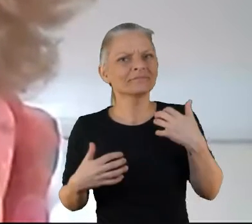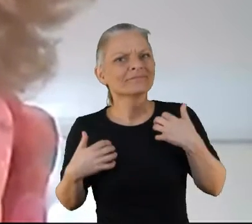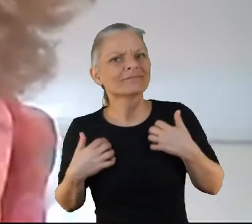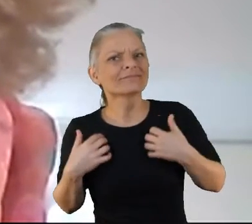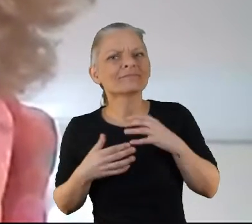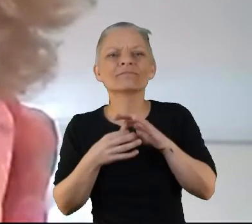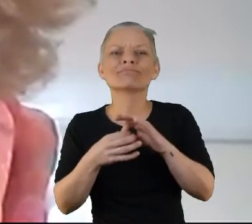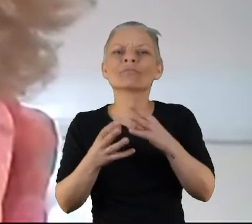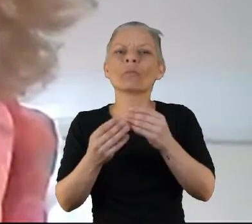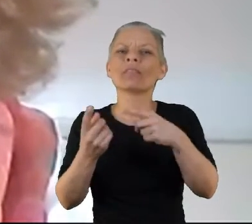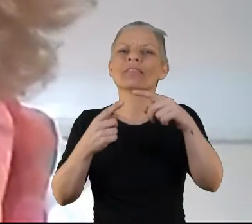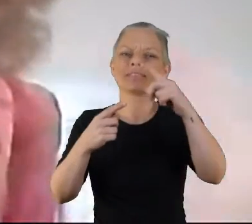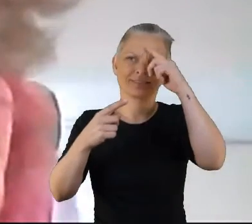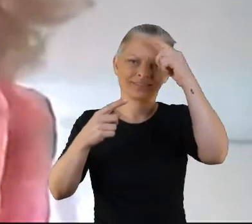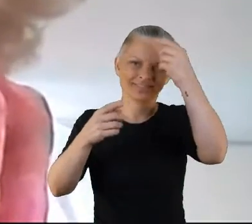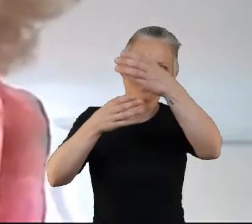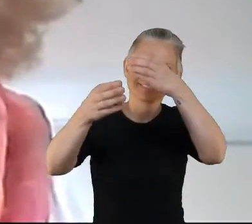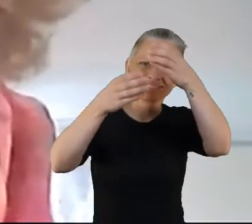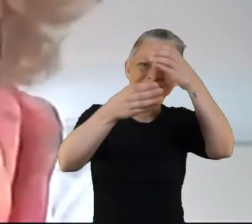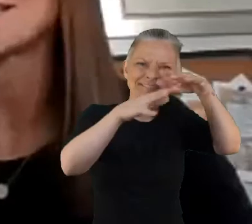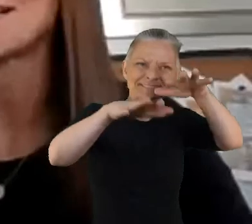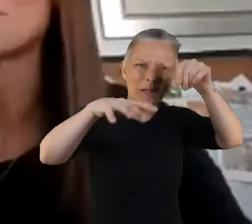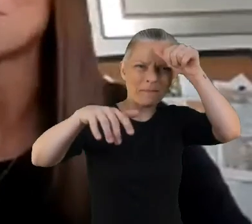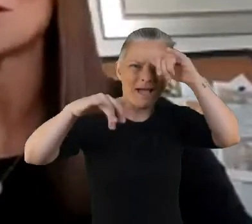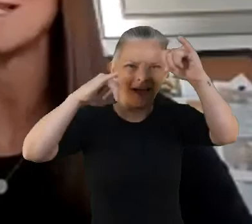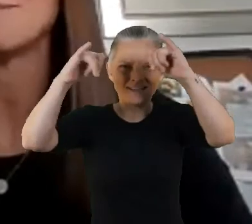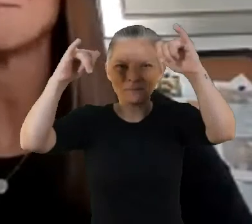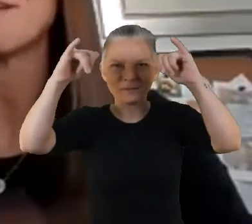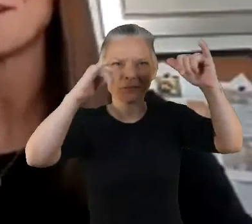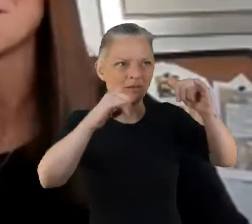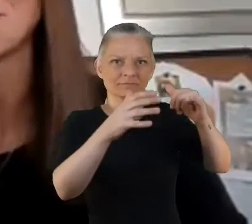coproducing a resource together. I think that’s what’s really beneficial